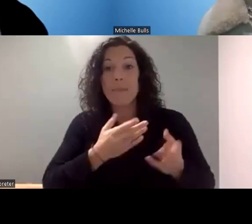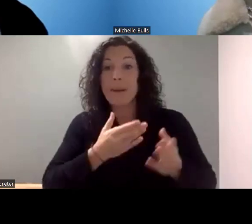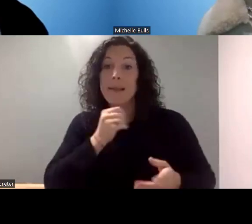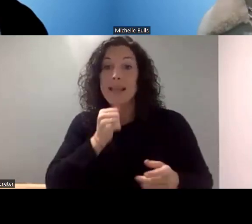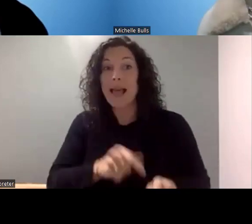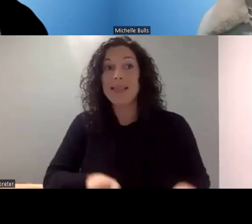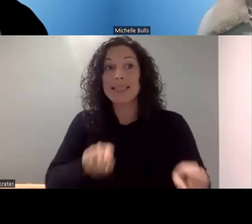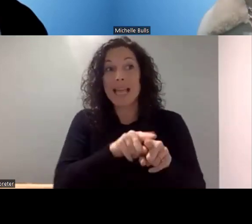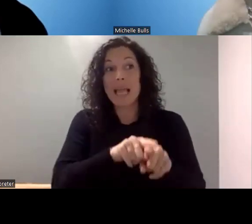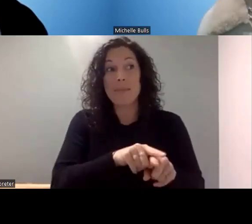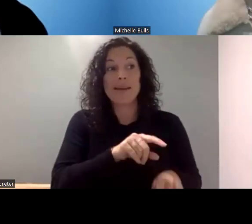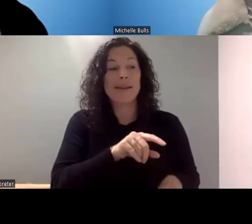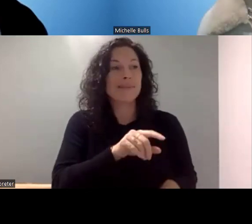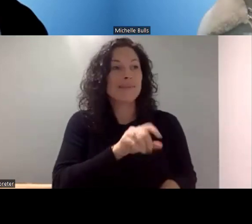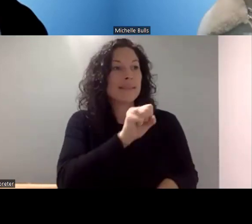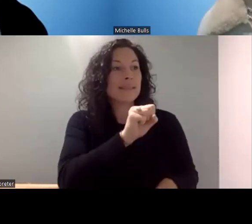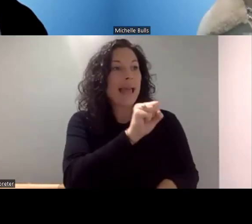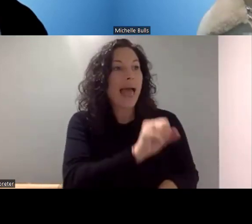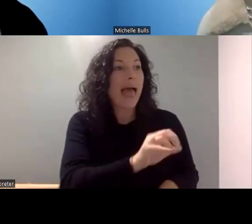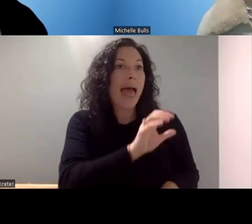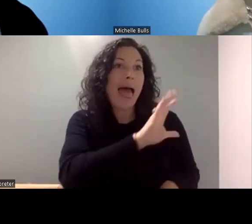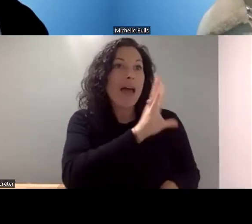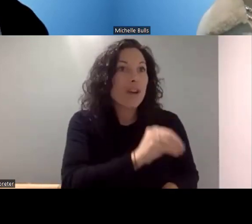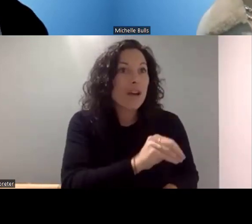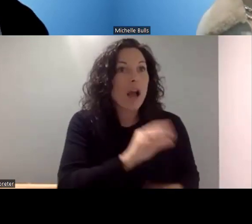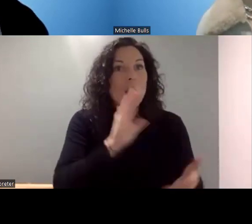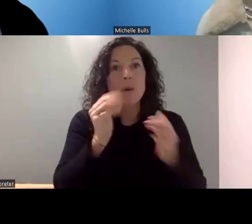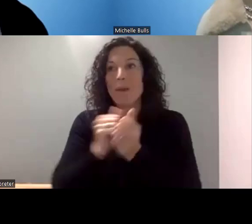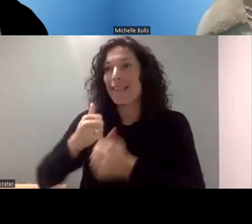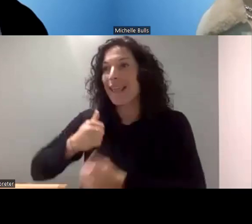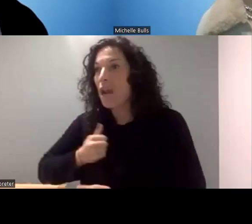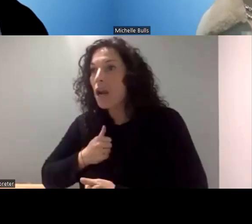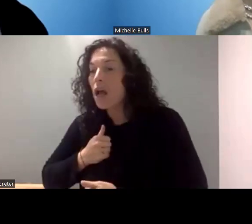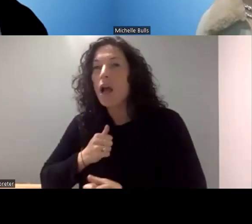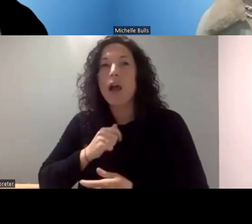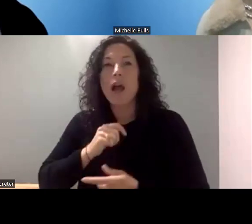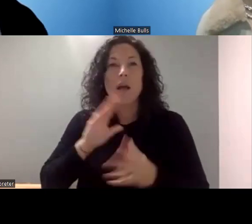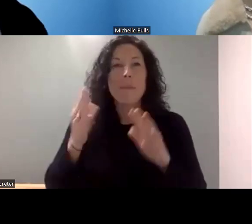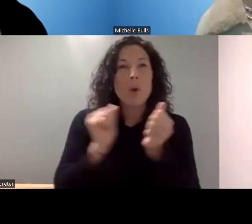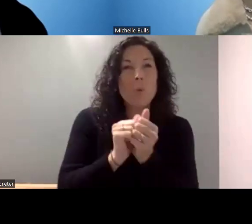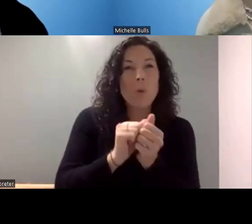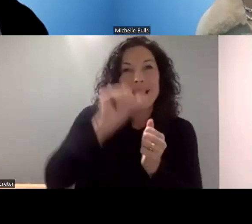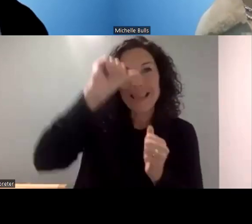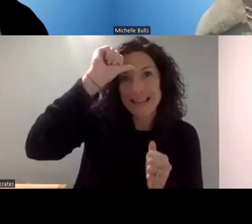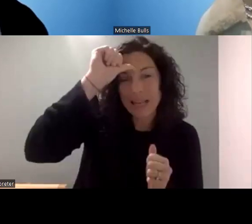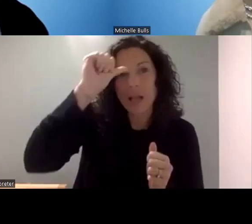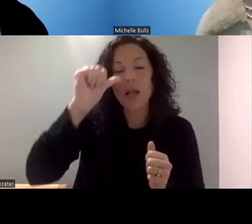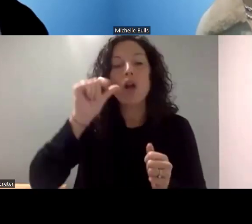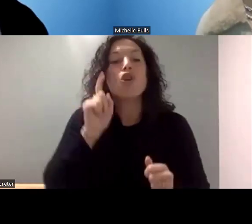as it would be in Canada as it would be in India, right? So they should be appropriate for the location